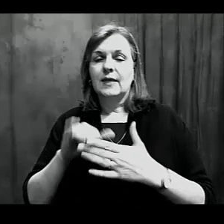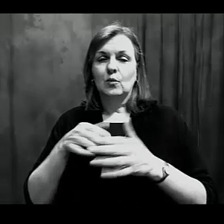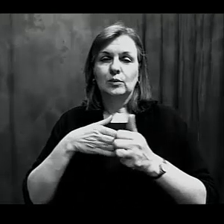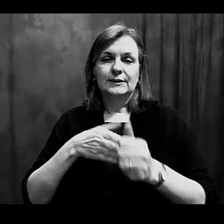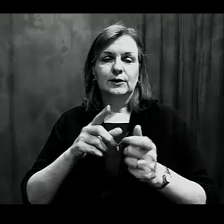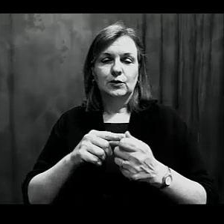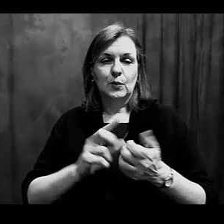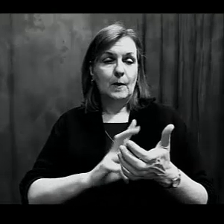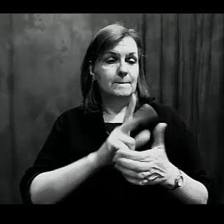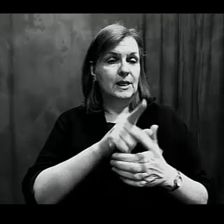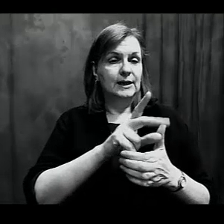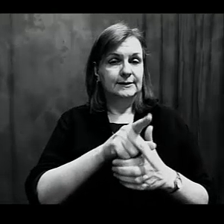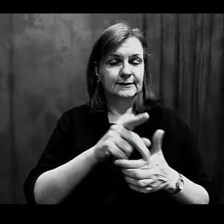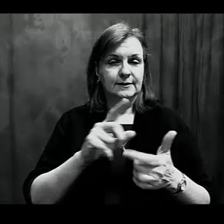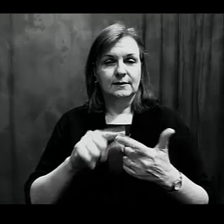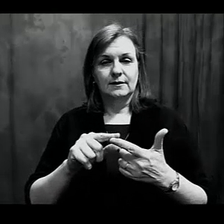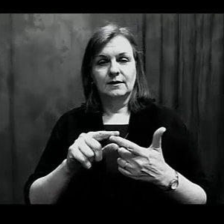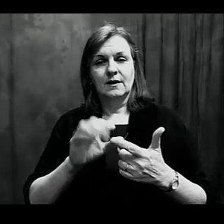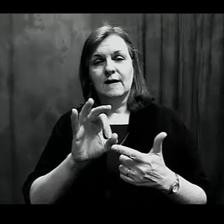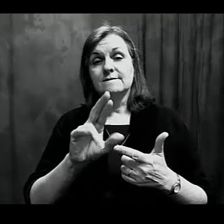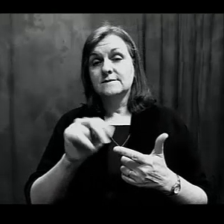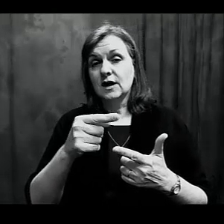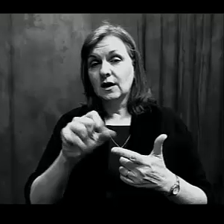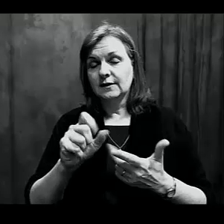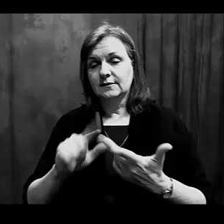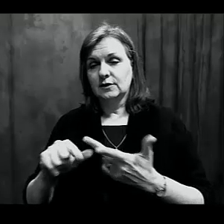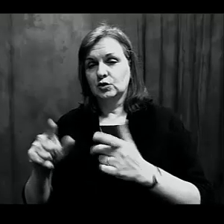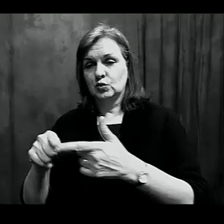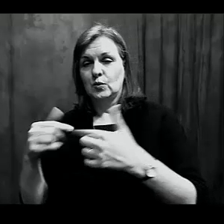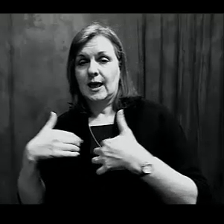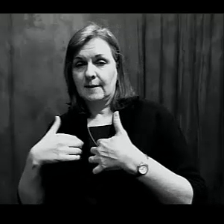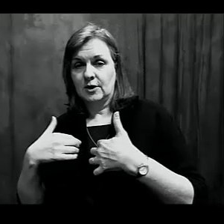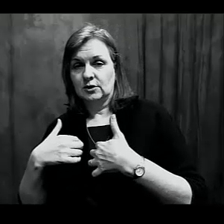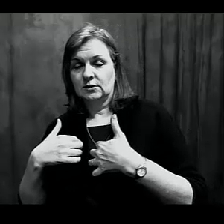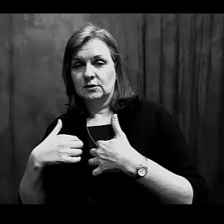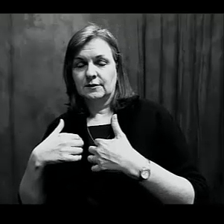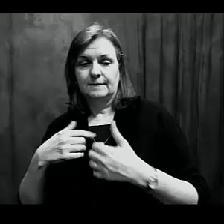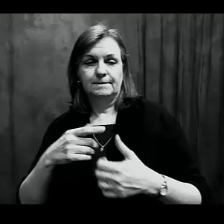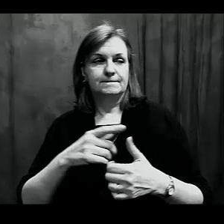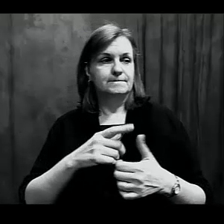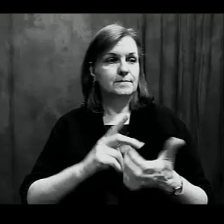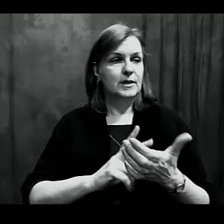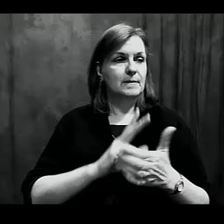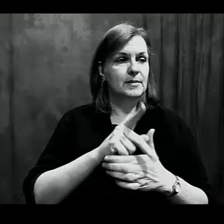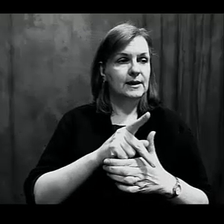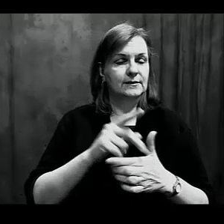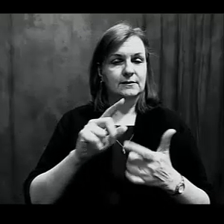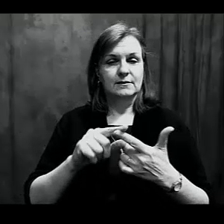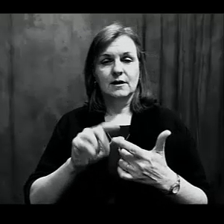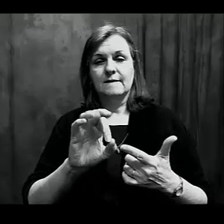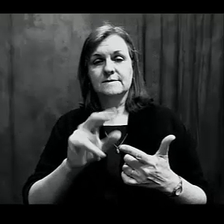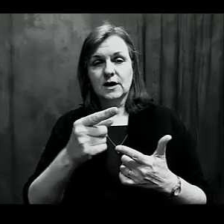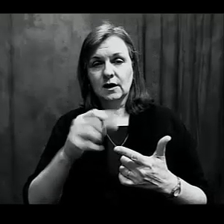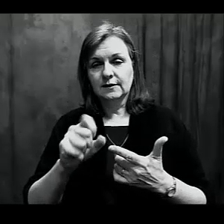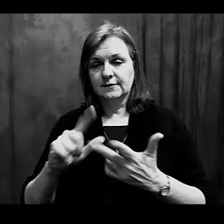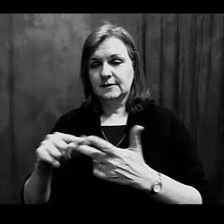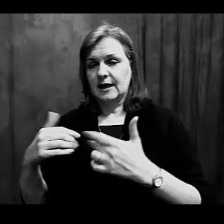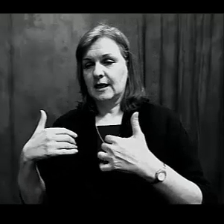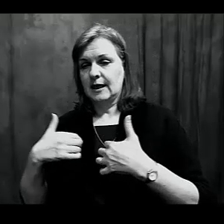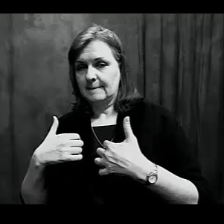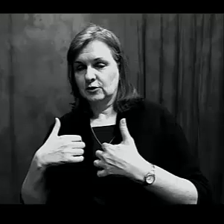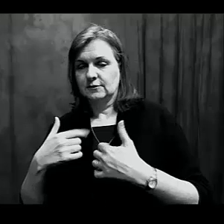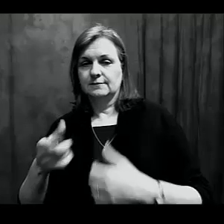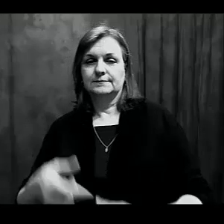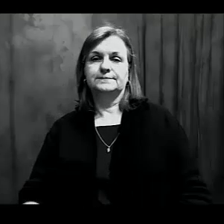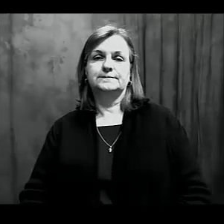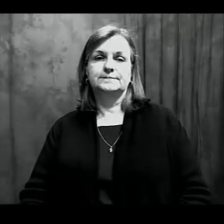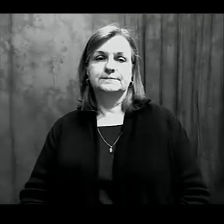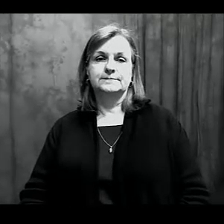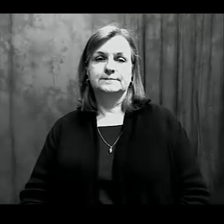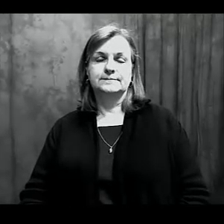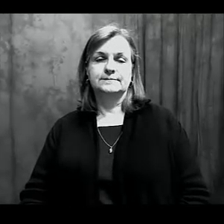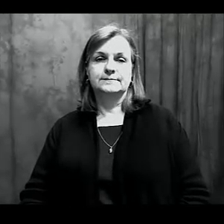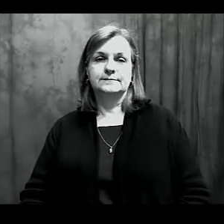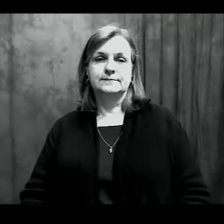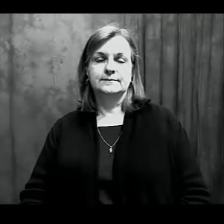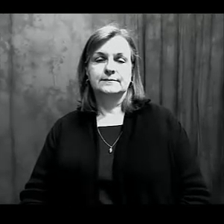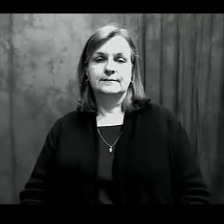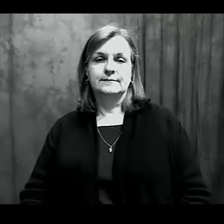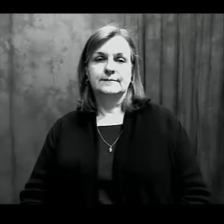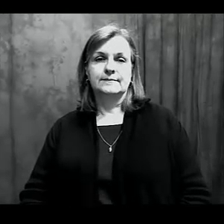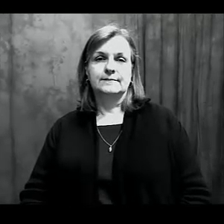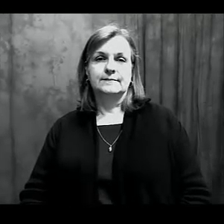that would have given rise to our plants and to our fungus and to our animals -- plants and fungus and animals